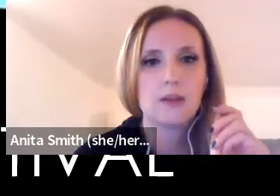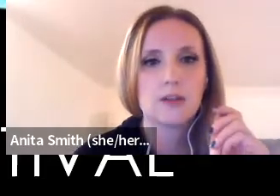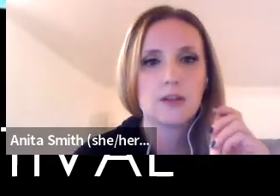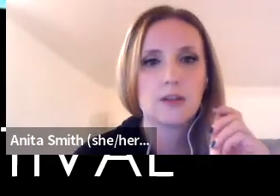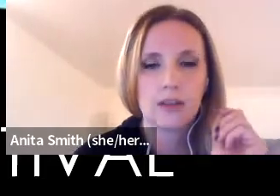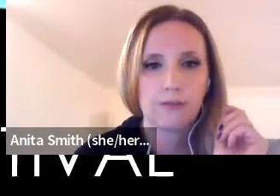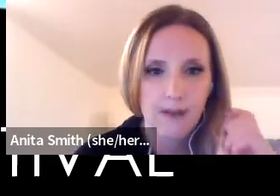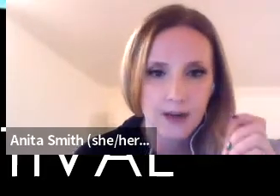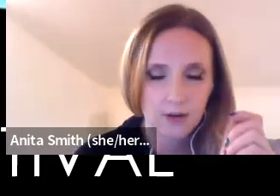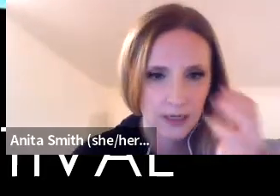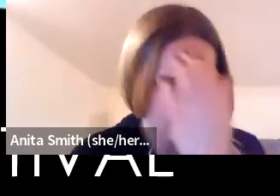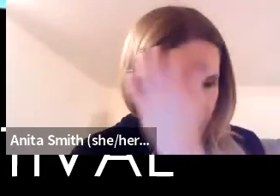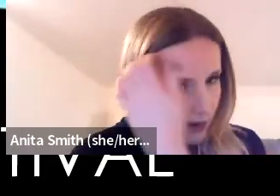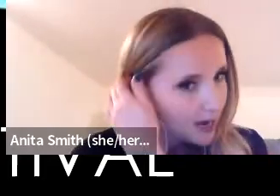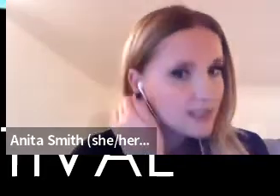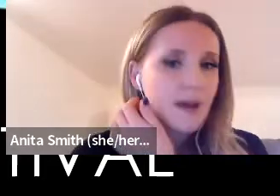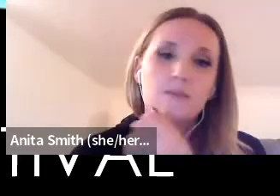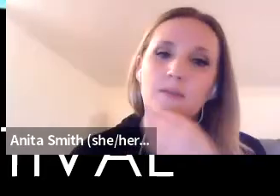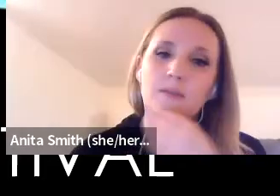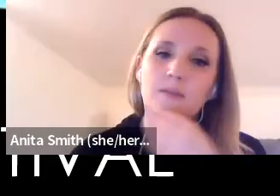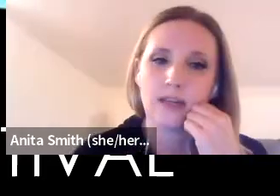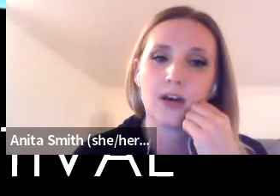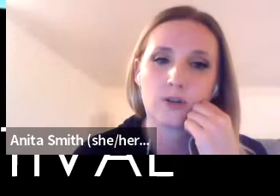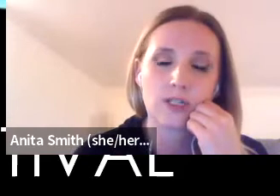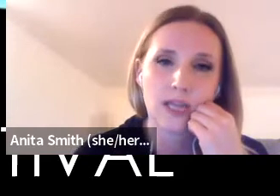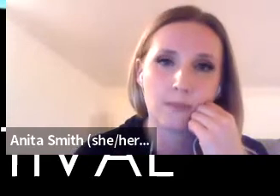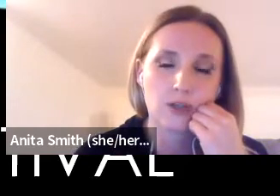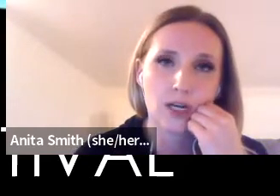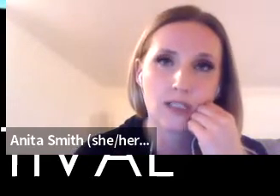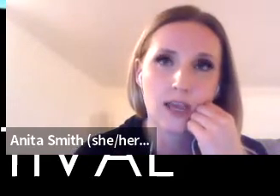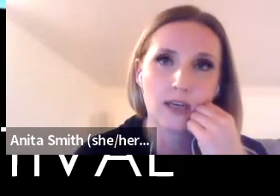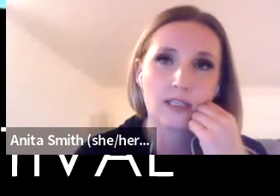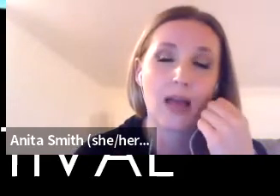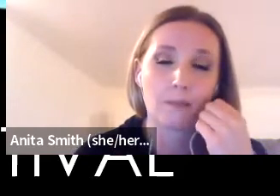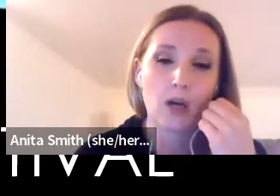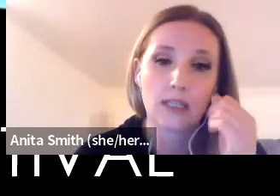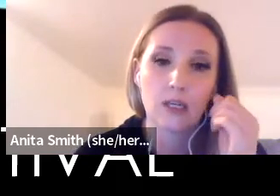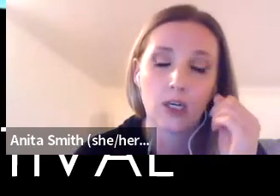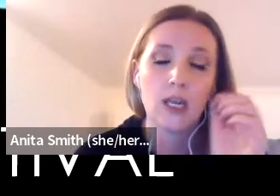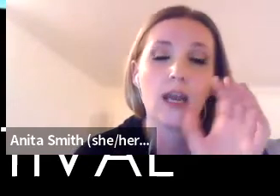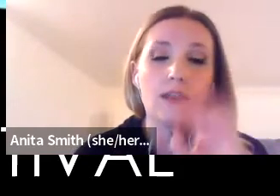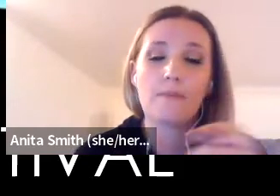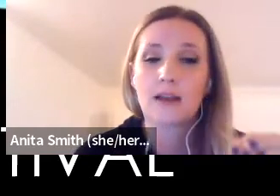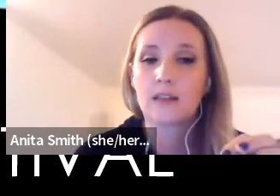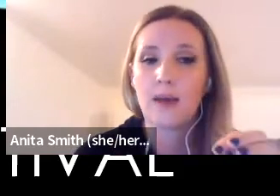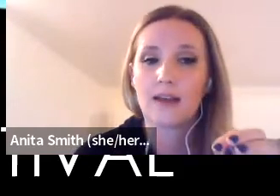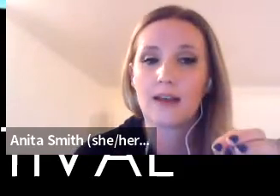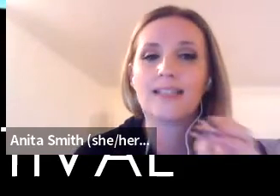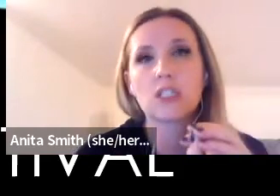So then The Refinery has a maximum capacity of 110 patrons and it's a black box theater and that max capacity is